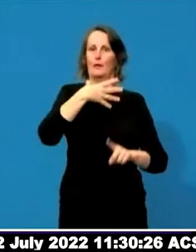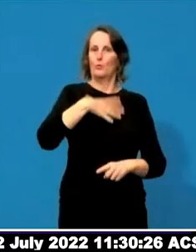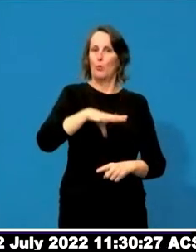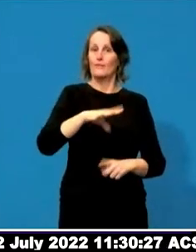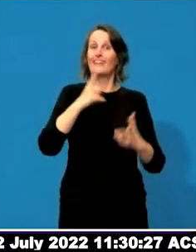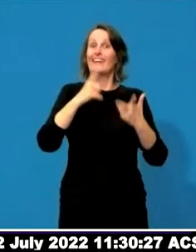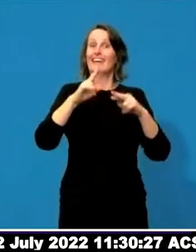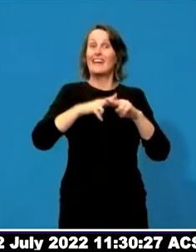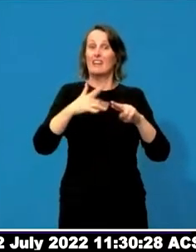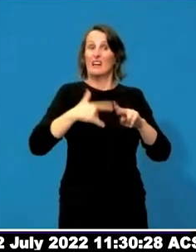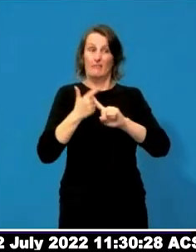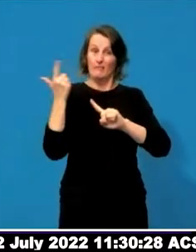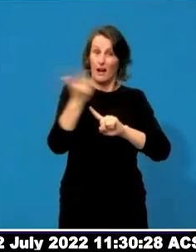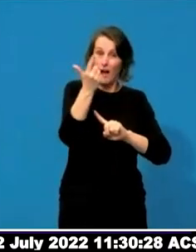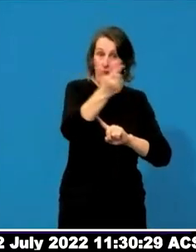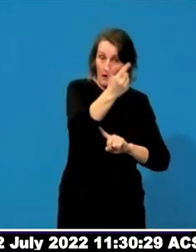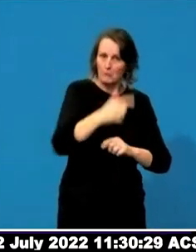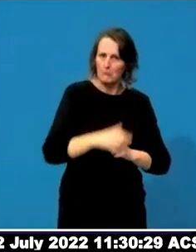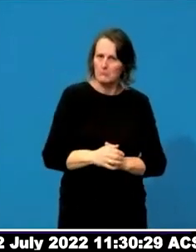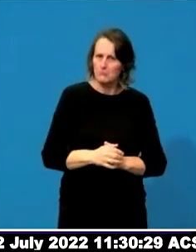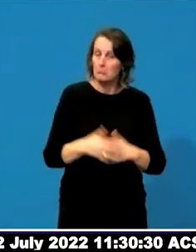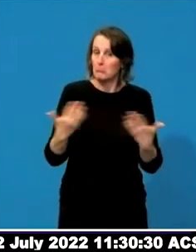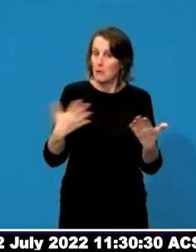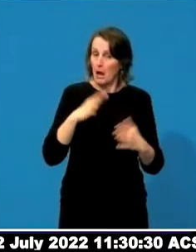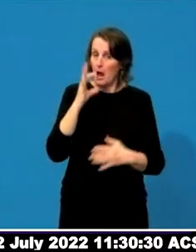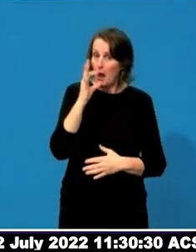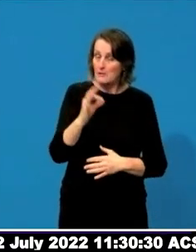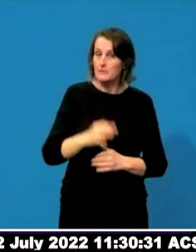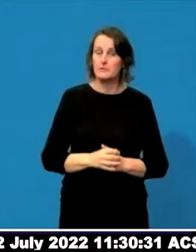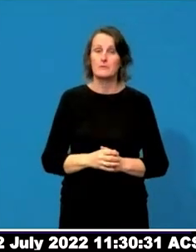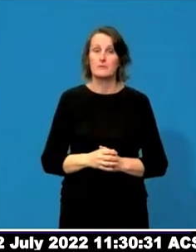Is this a case that, as well-intentioned as the suggestions may be,